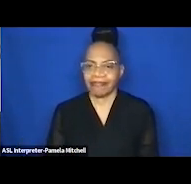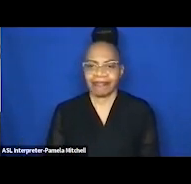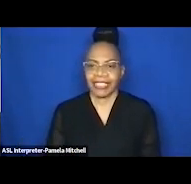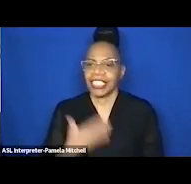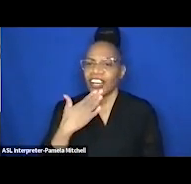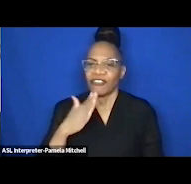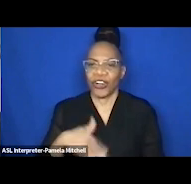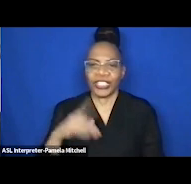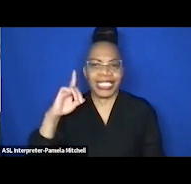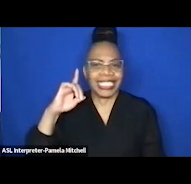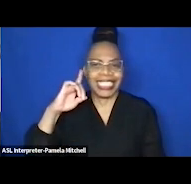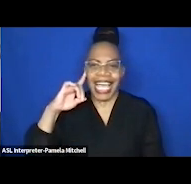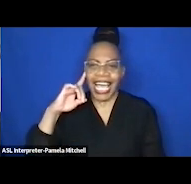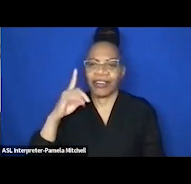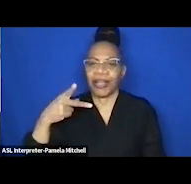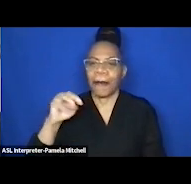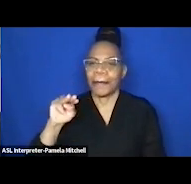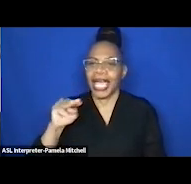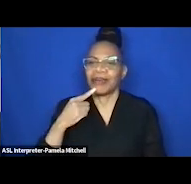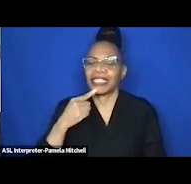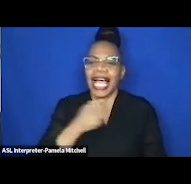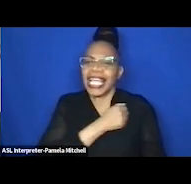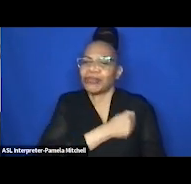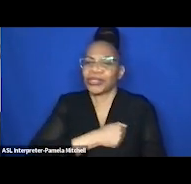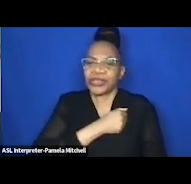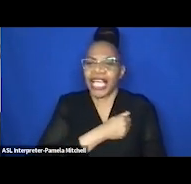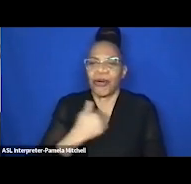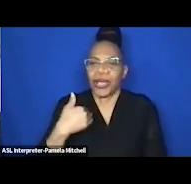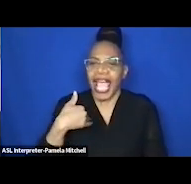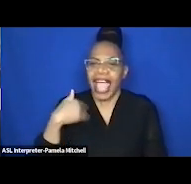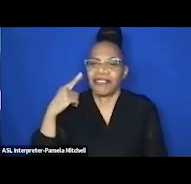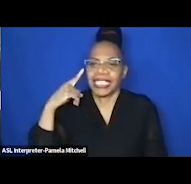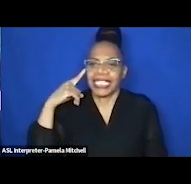[Pam] I'm so sorry, Frank. We're still having audio problems. If at all possible,